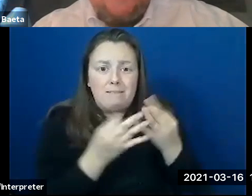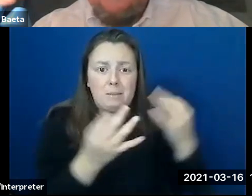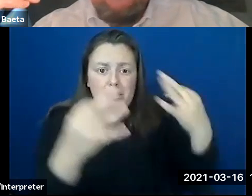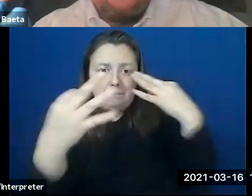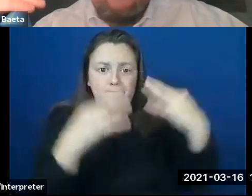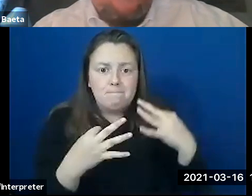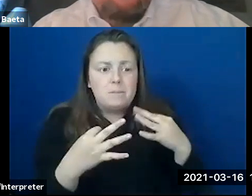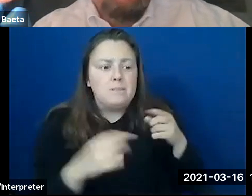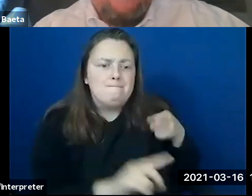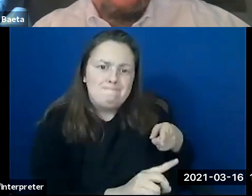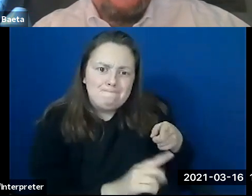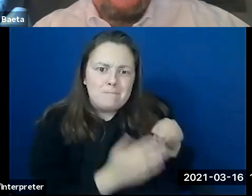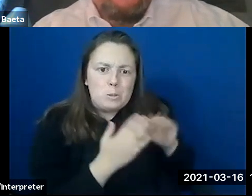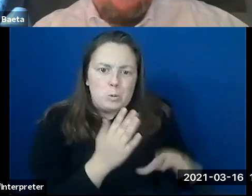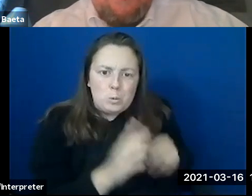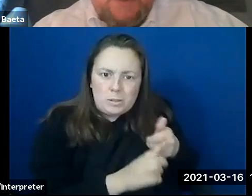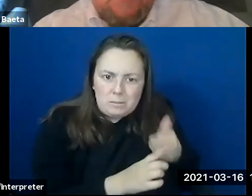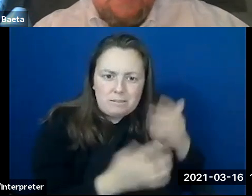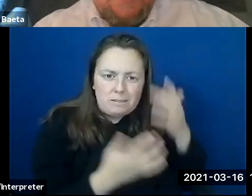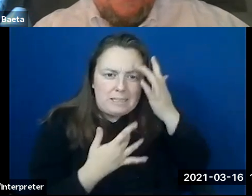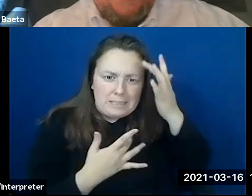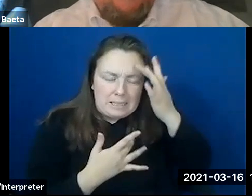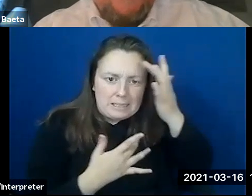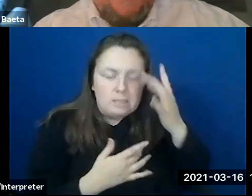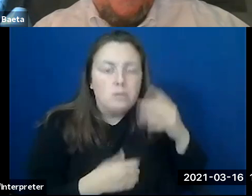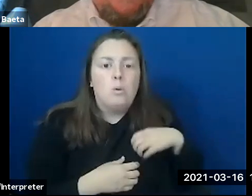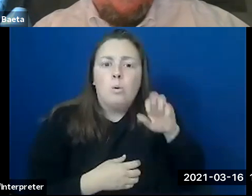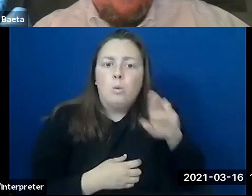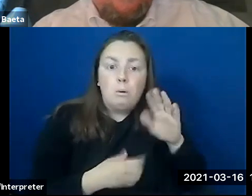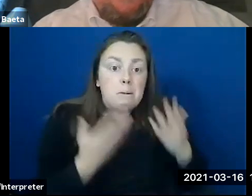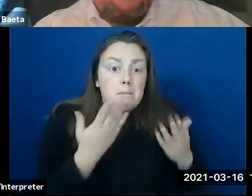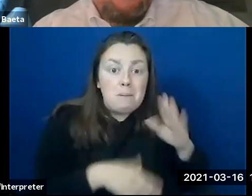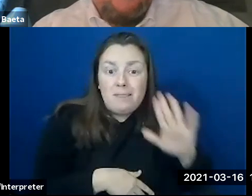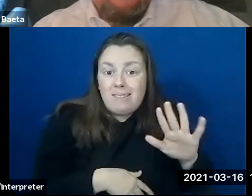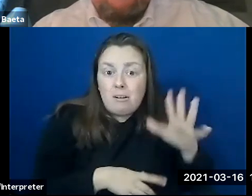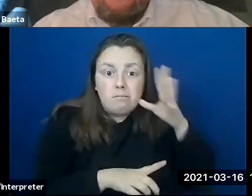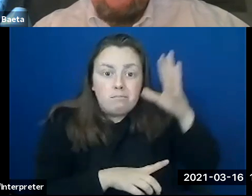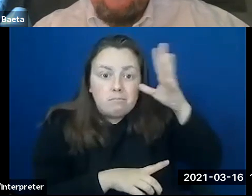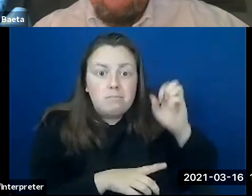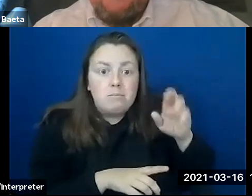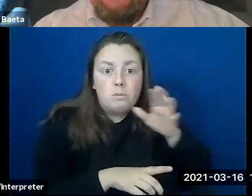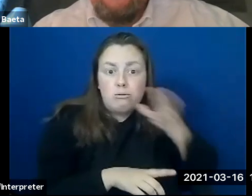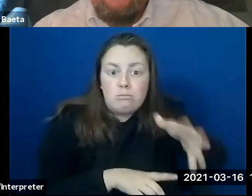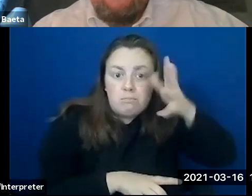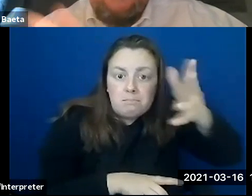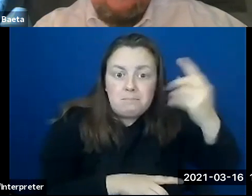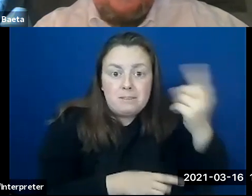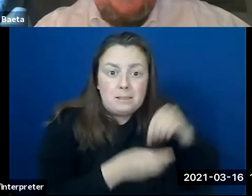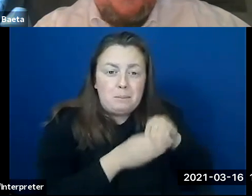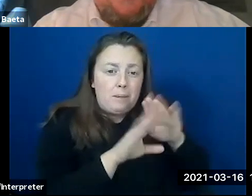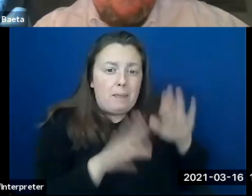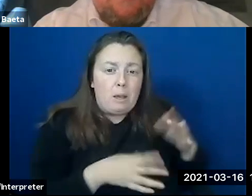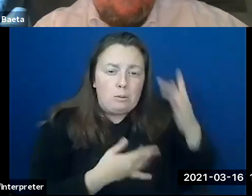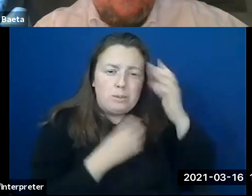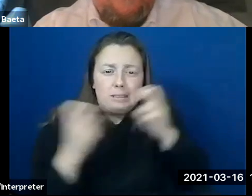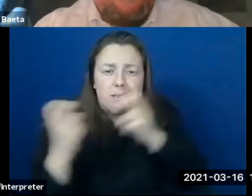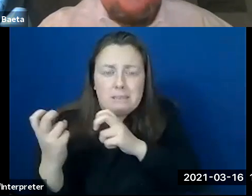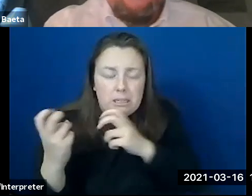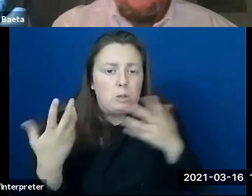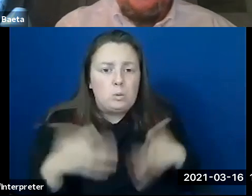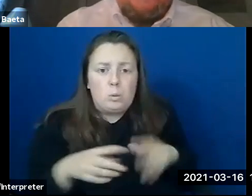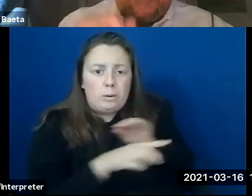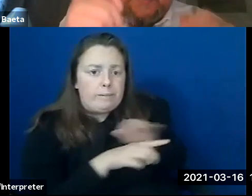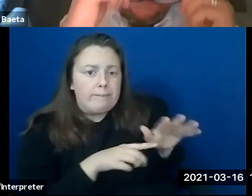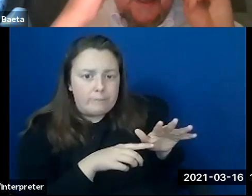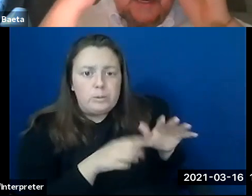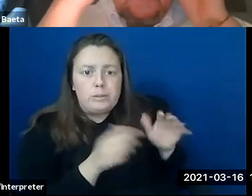Joseph Baeta: Again, these are, this is what family decisions are all about and we're working to address providing you the information, so you can make those decisions and then we'll work with you to bring things back.